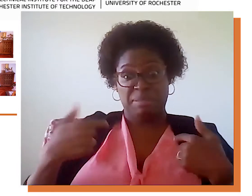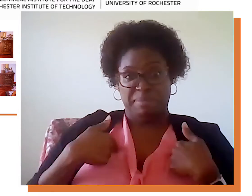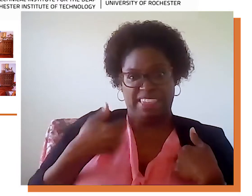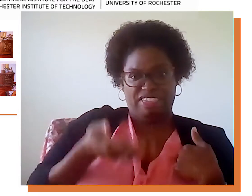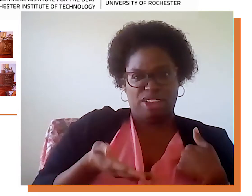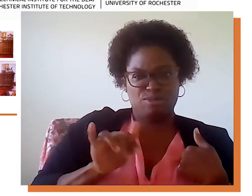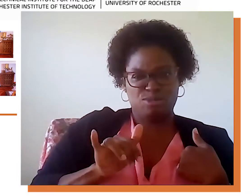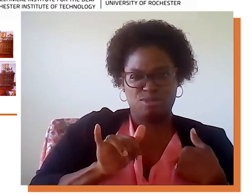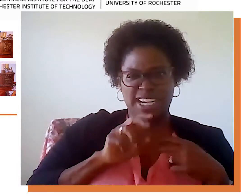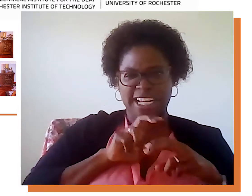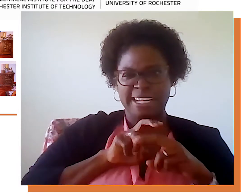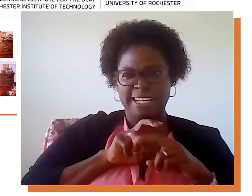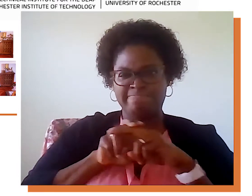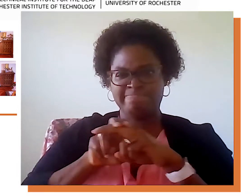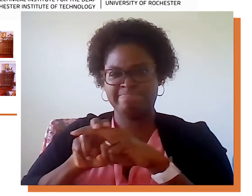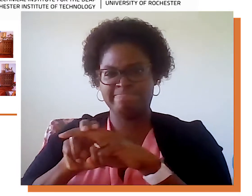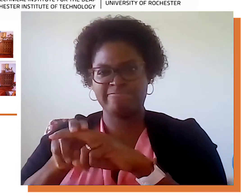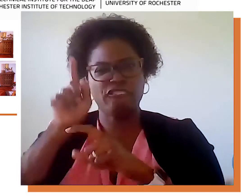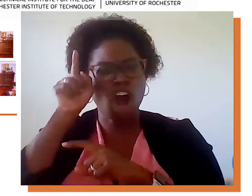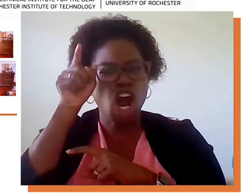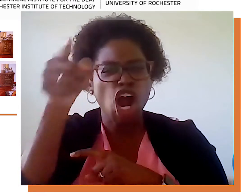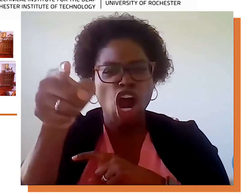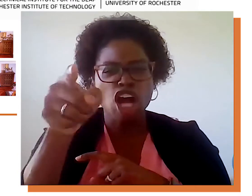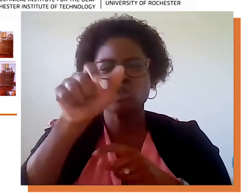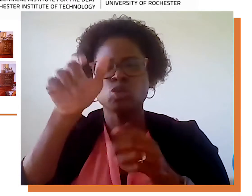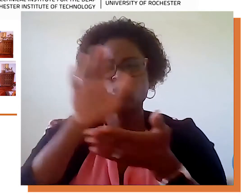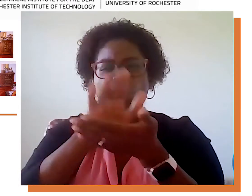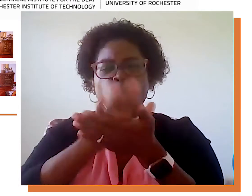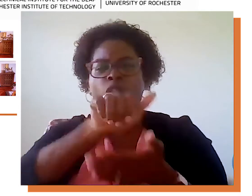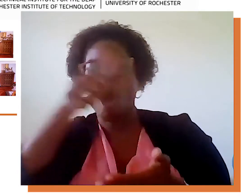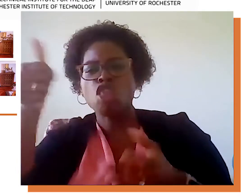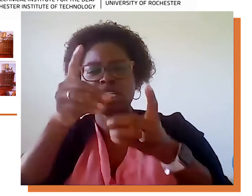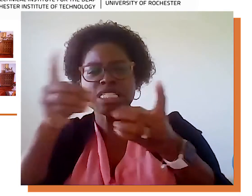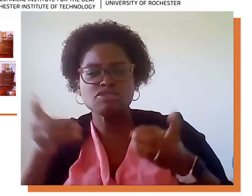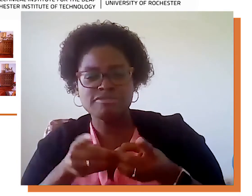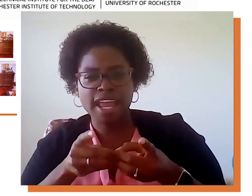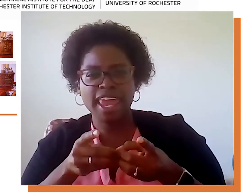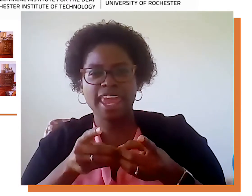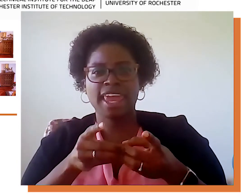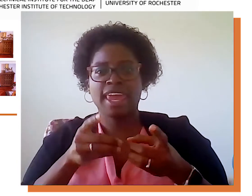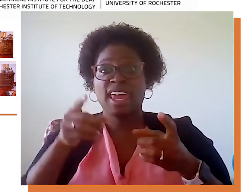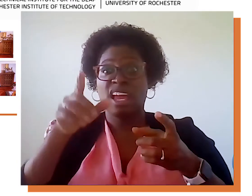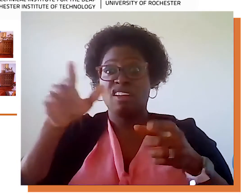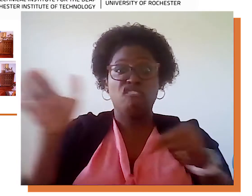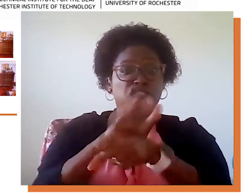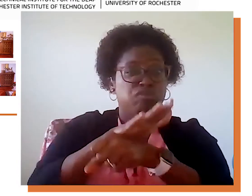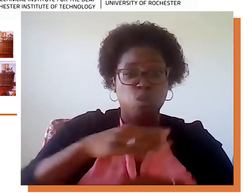And I was there with those students, all riding together on a very long bus drive to get to our school district.